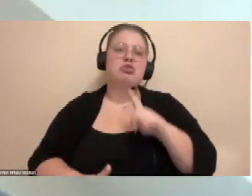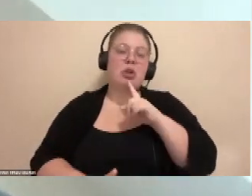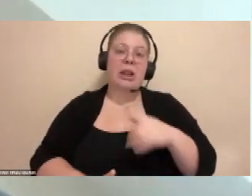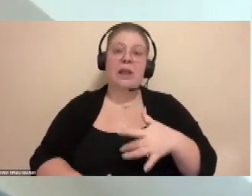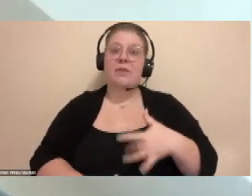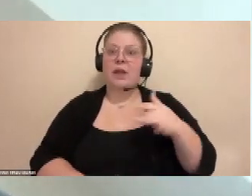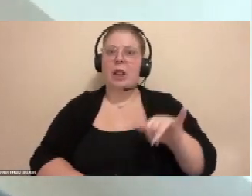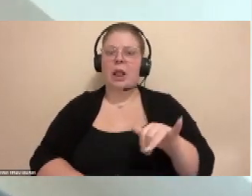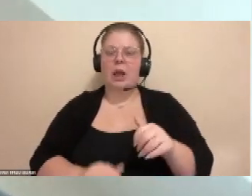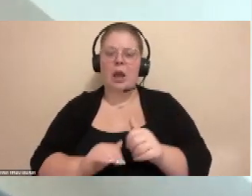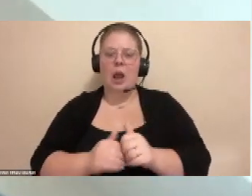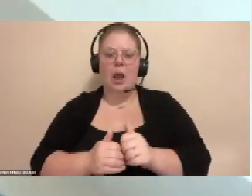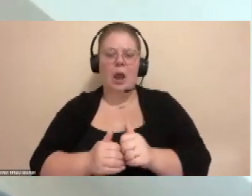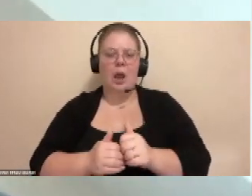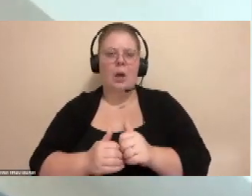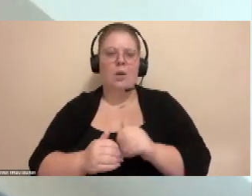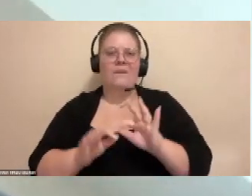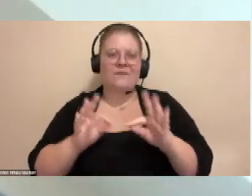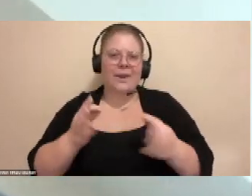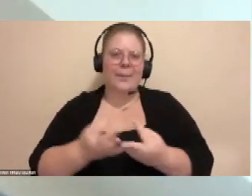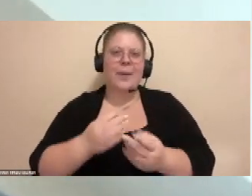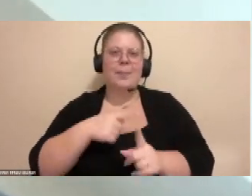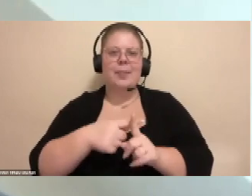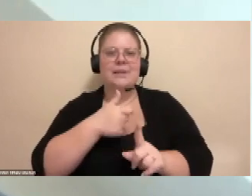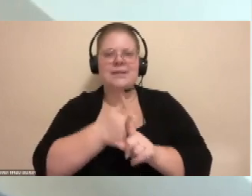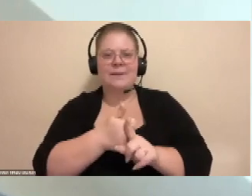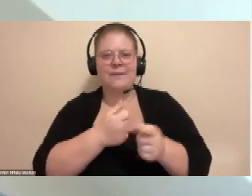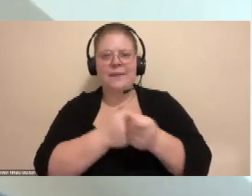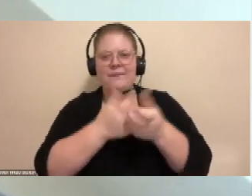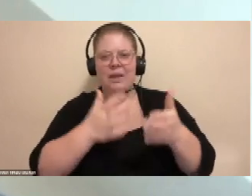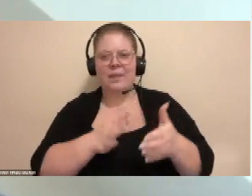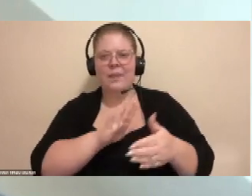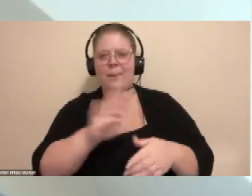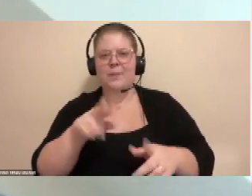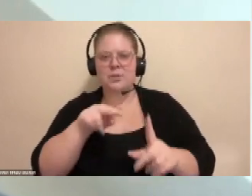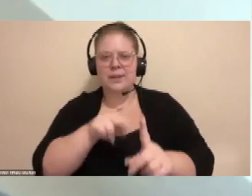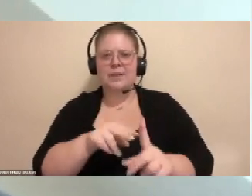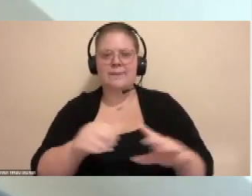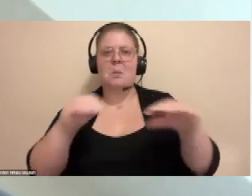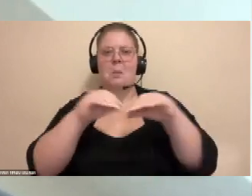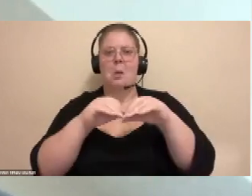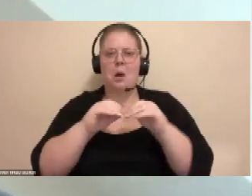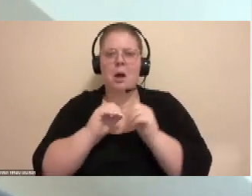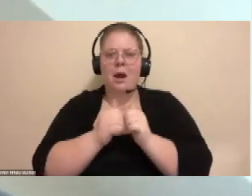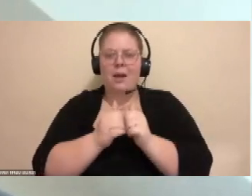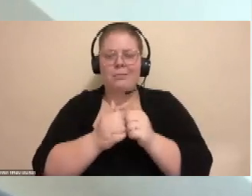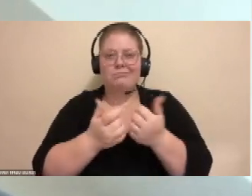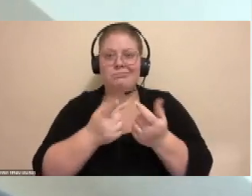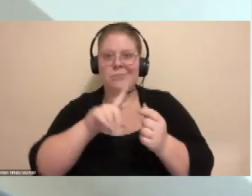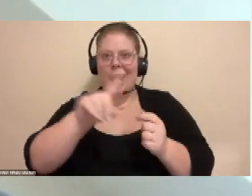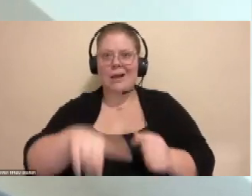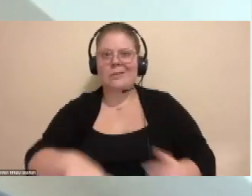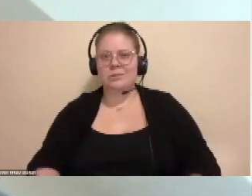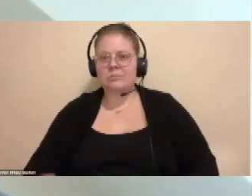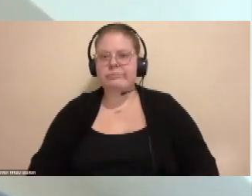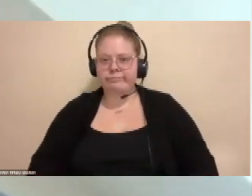family and self advocate perspectives to a greater degree is just ask people on a more regular basis.